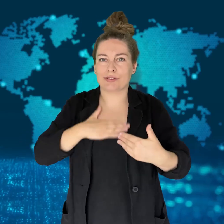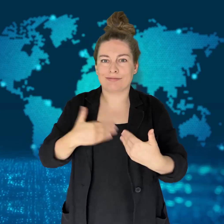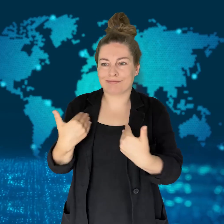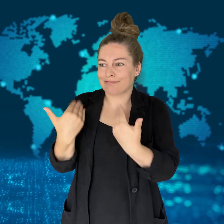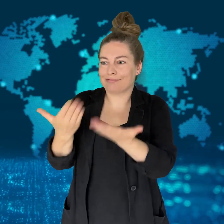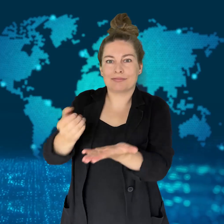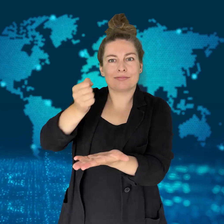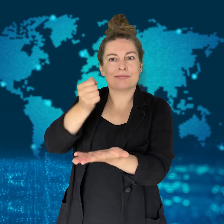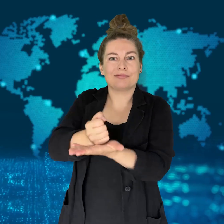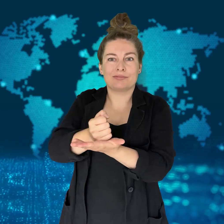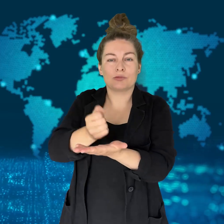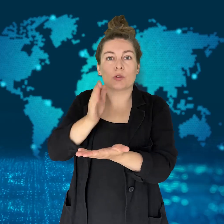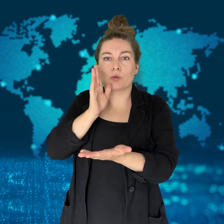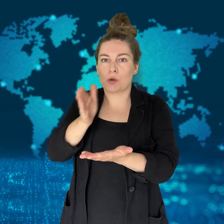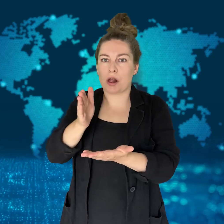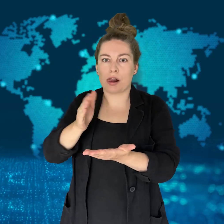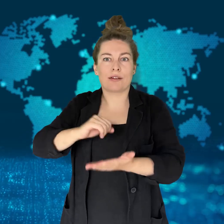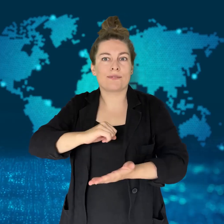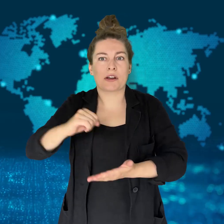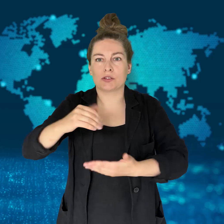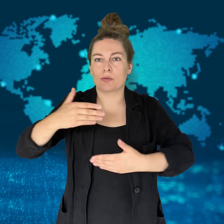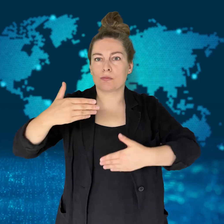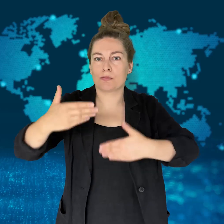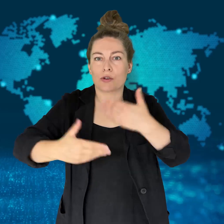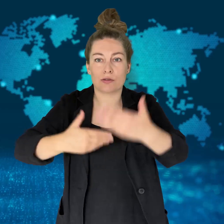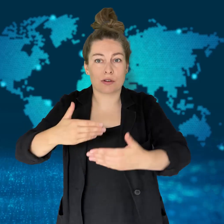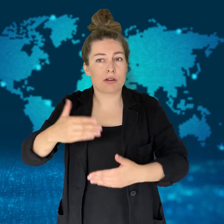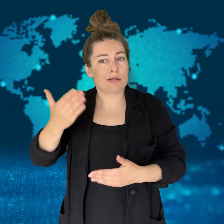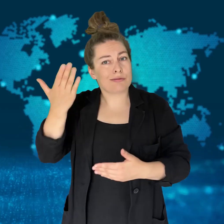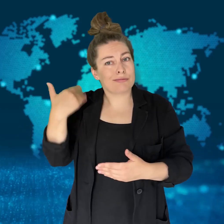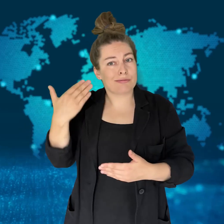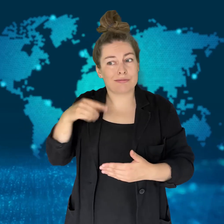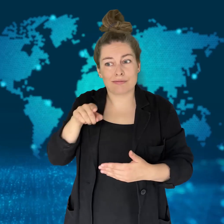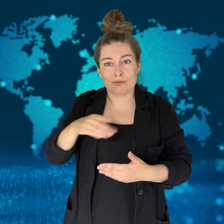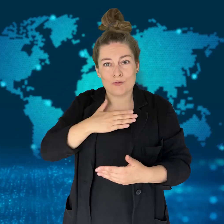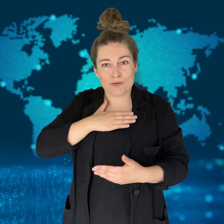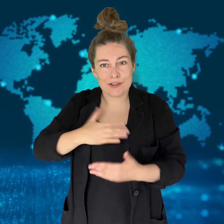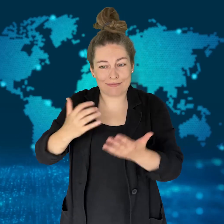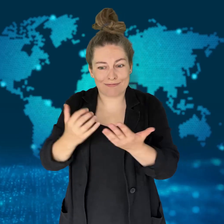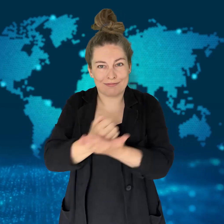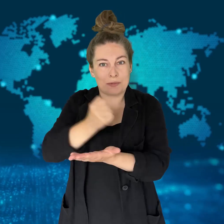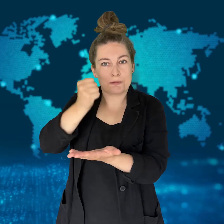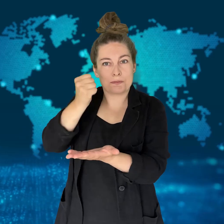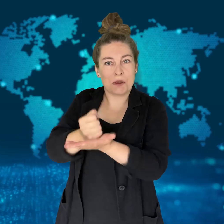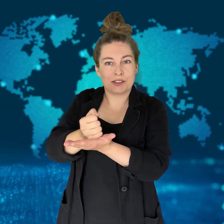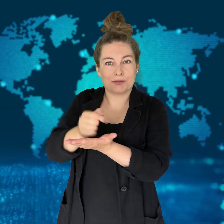This year citizenship can be given in five years.